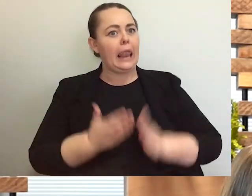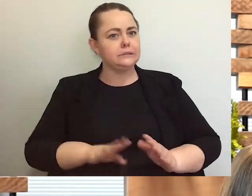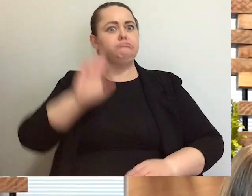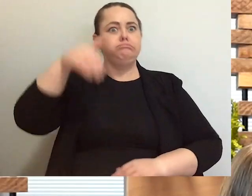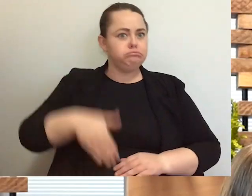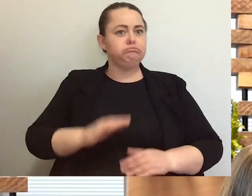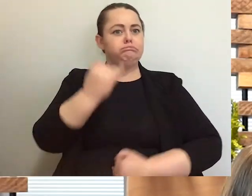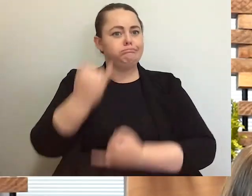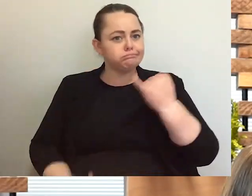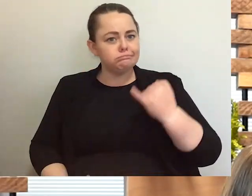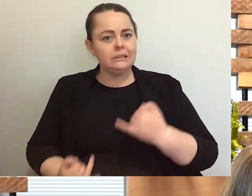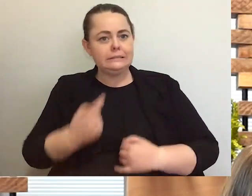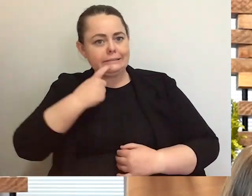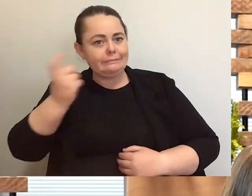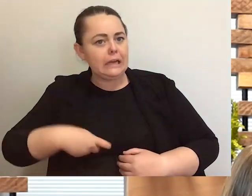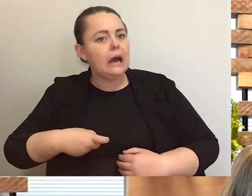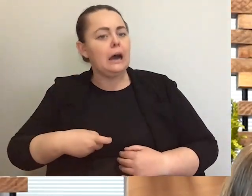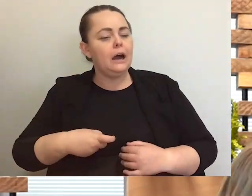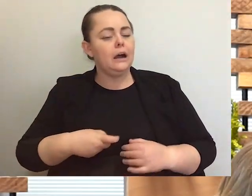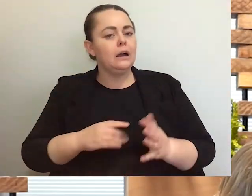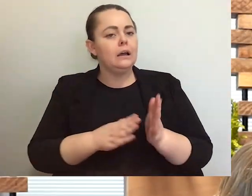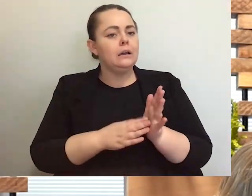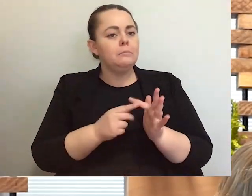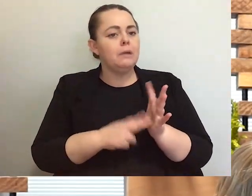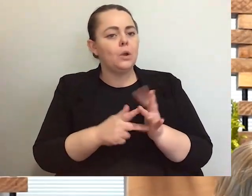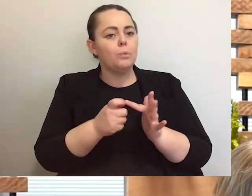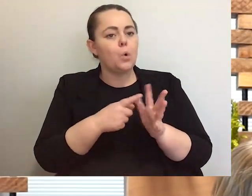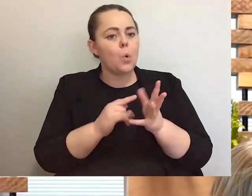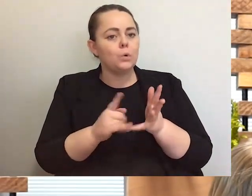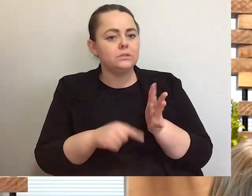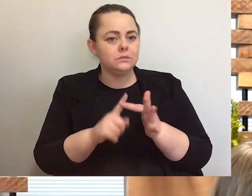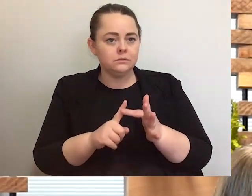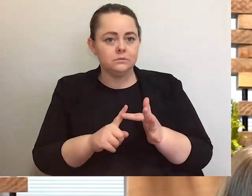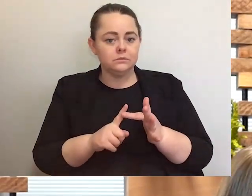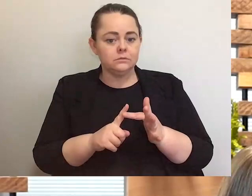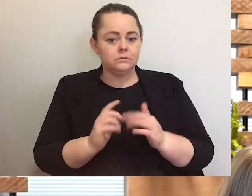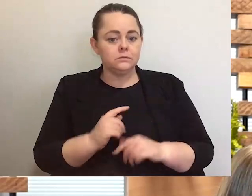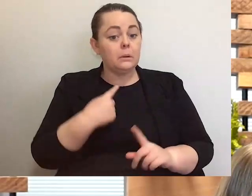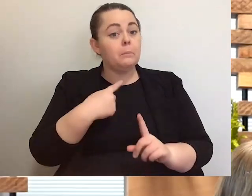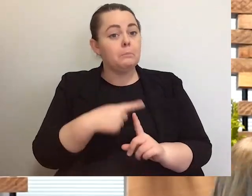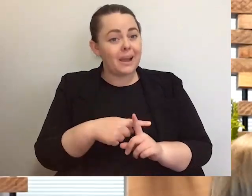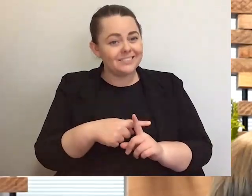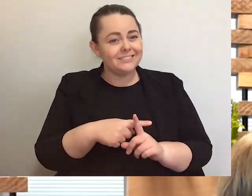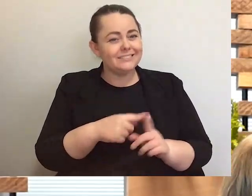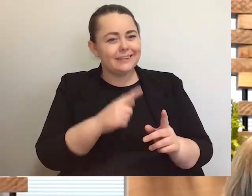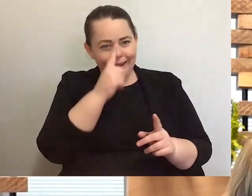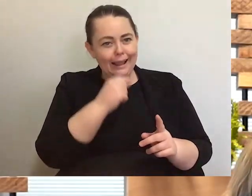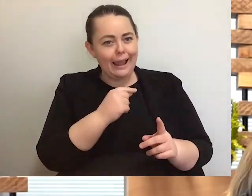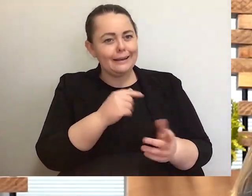and also, help if you need to, how to just deal with those symptoms. Oh, OK. Alright.